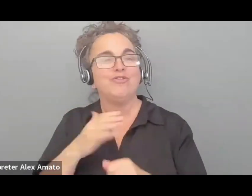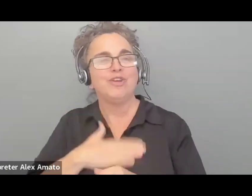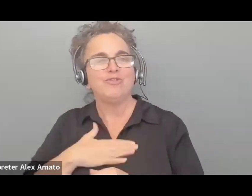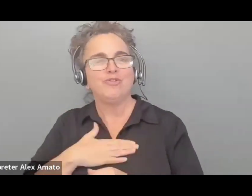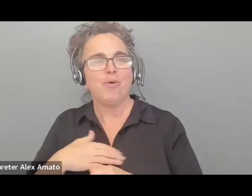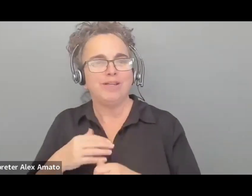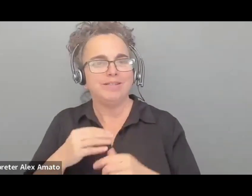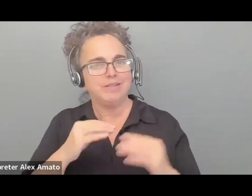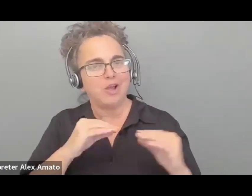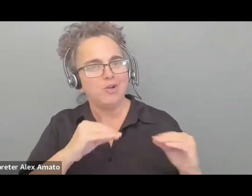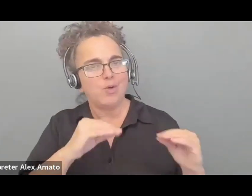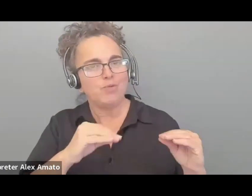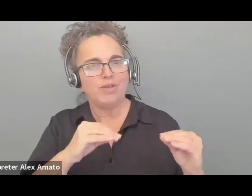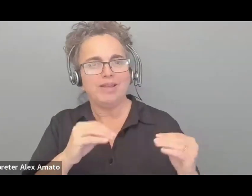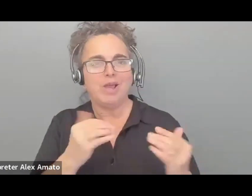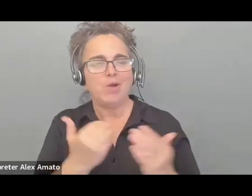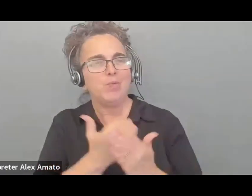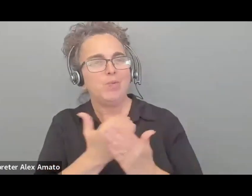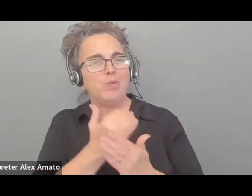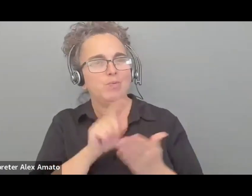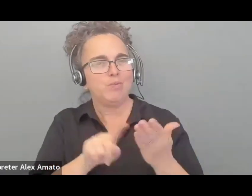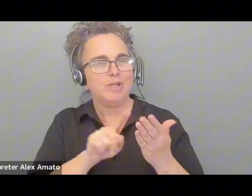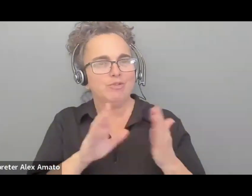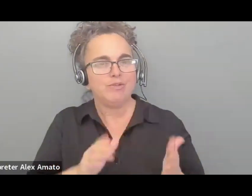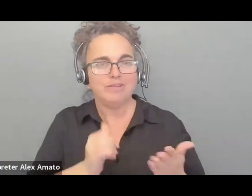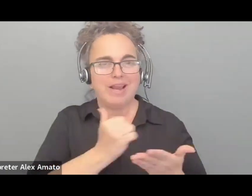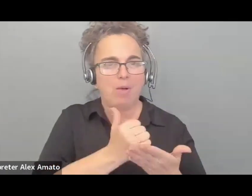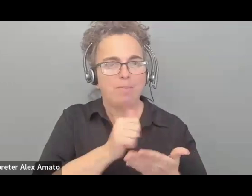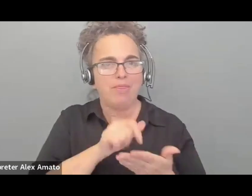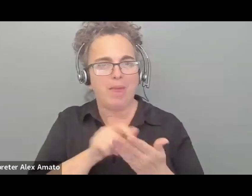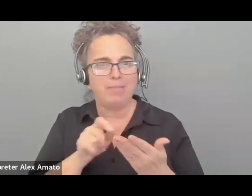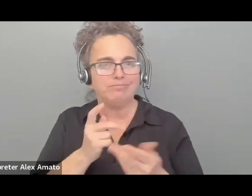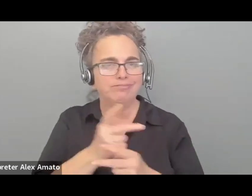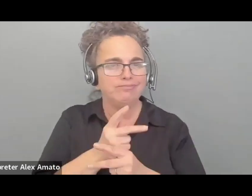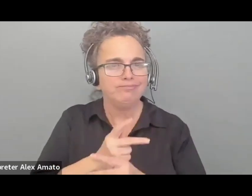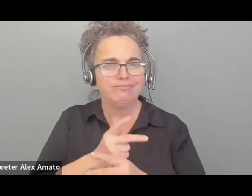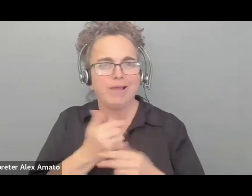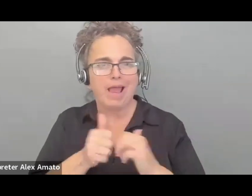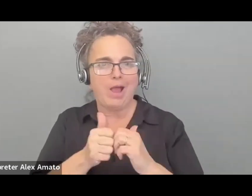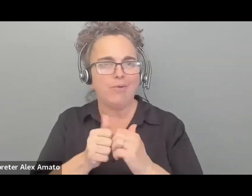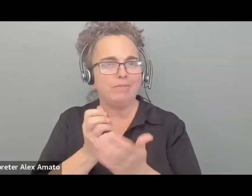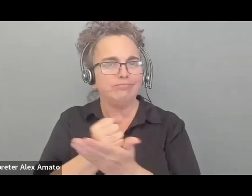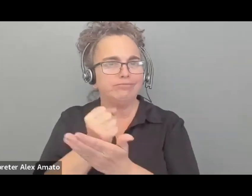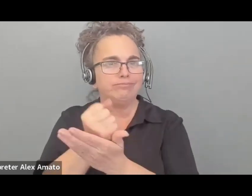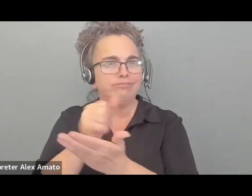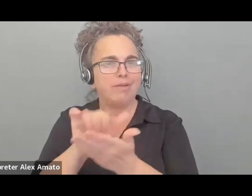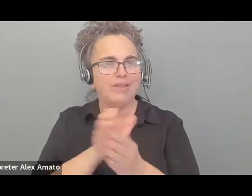and helping them navigate the field. When she's not engaged in research, you'll find her walking her dogs -